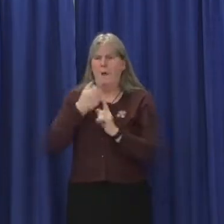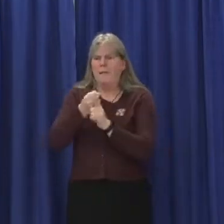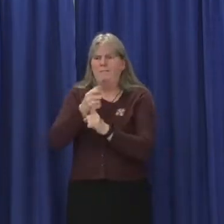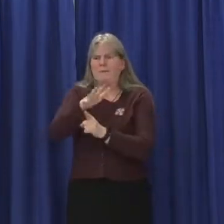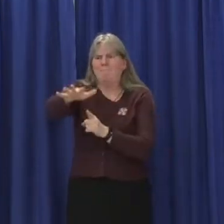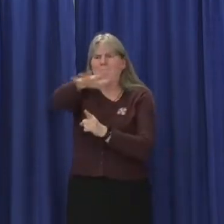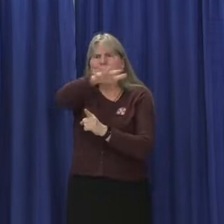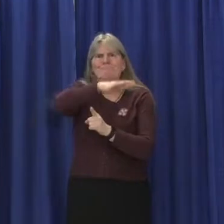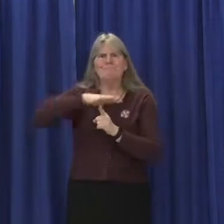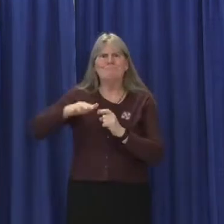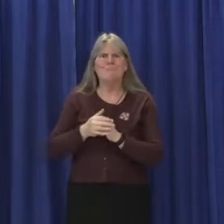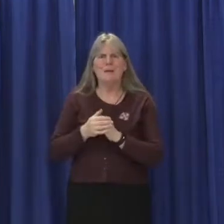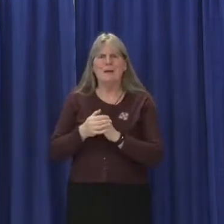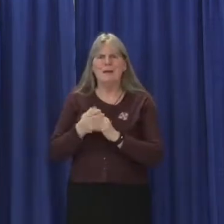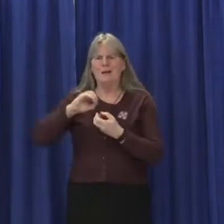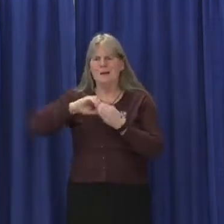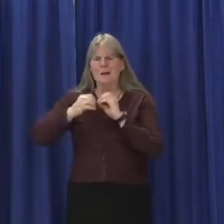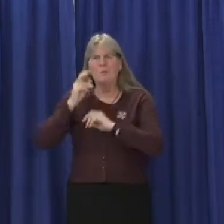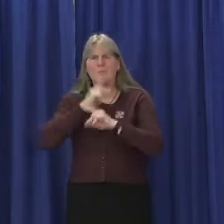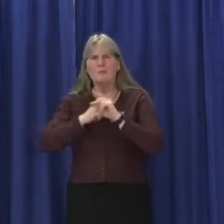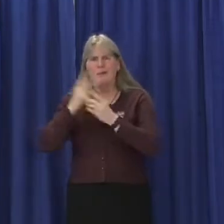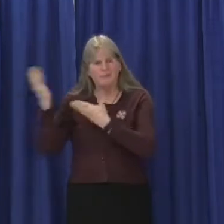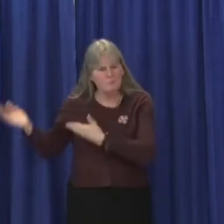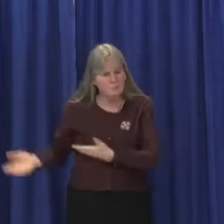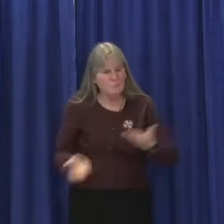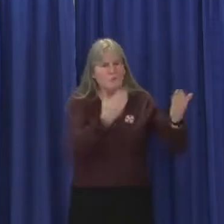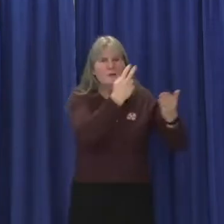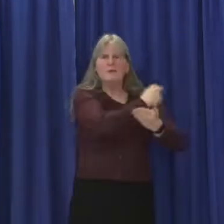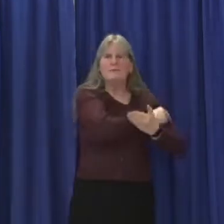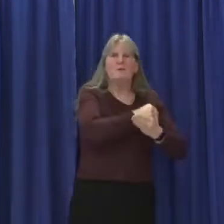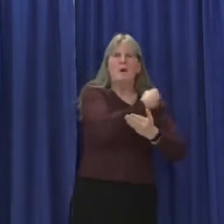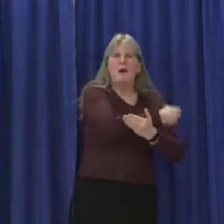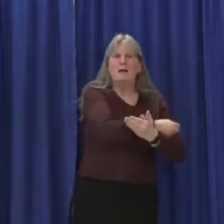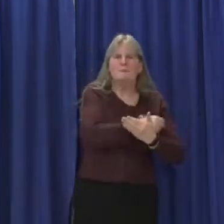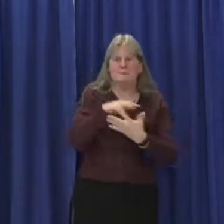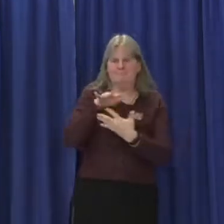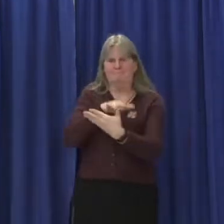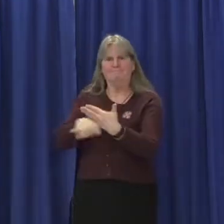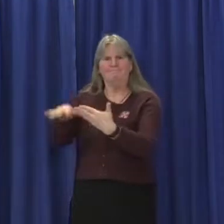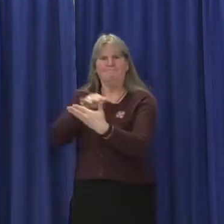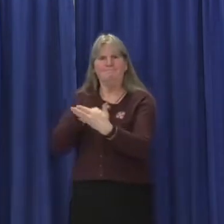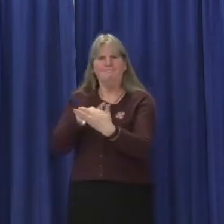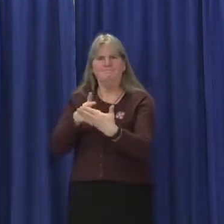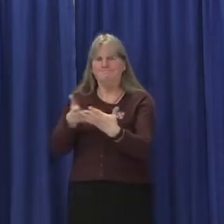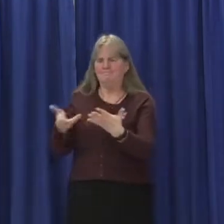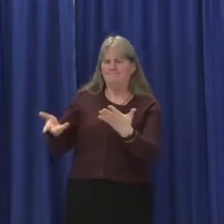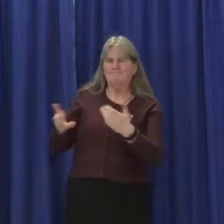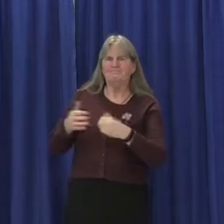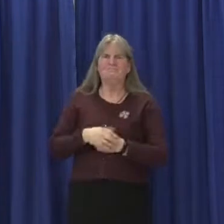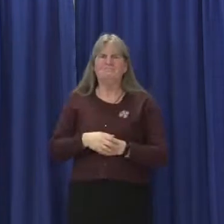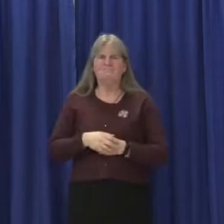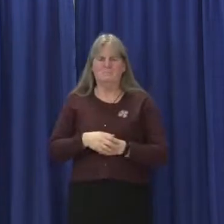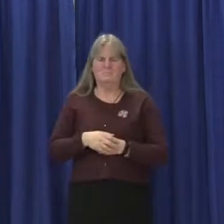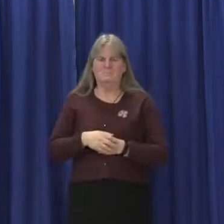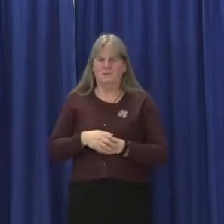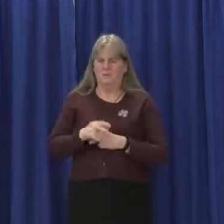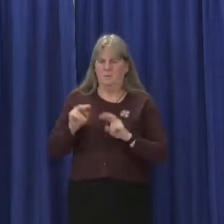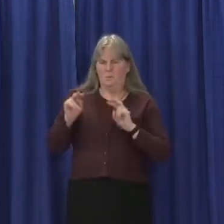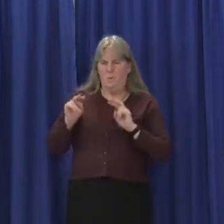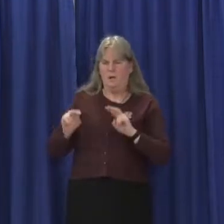require advanced care, like hospitalizations. We judge these things in real-time based on the evidence